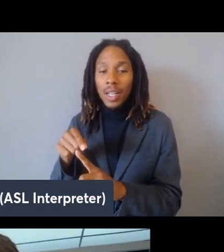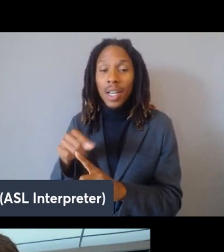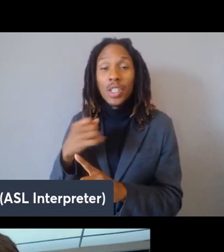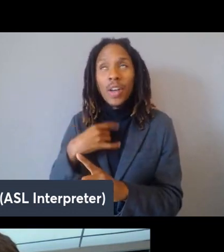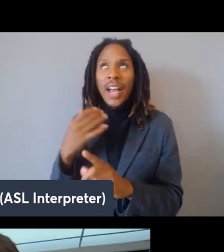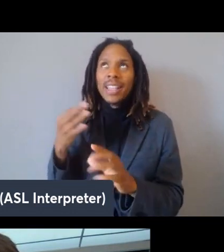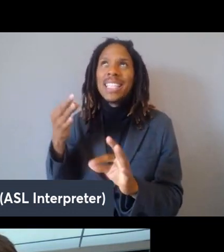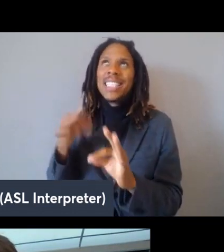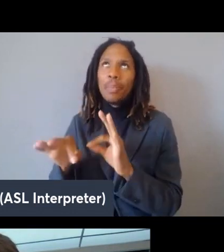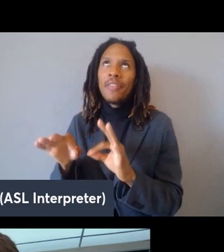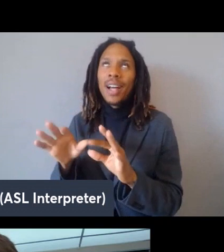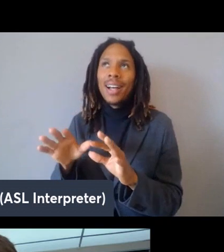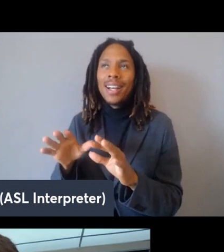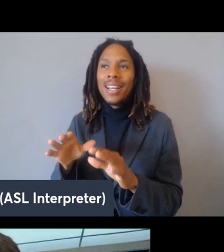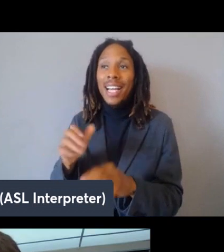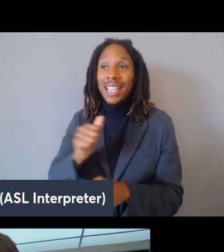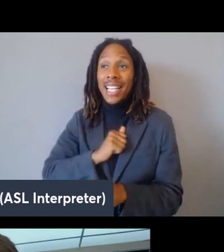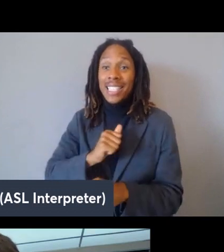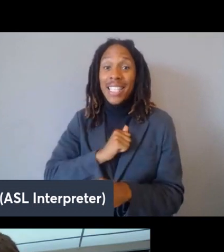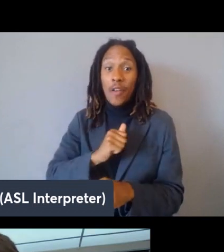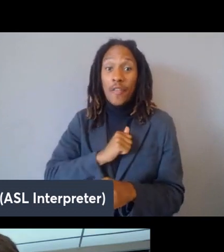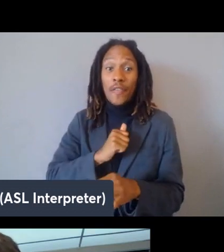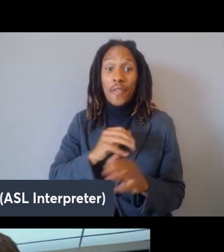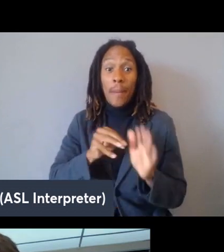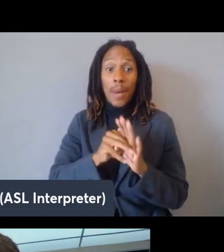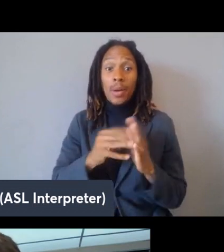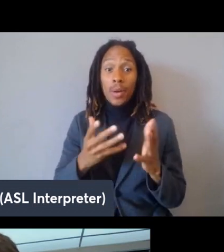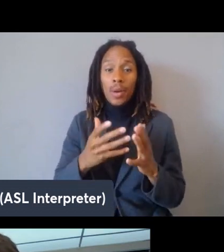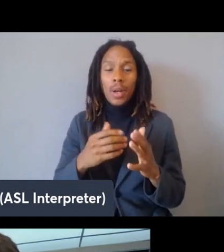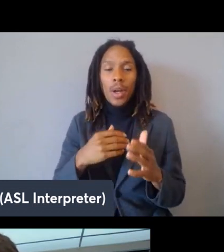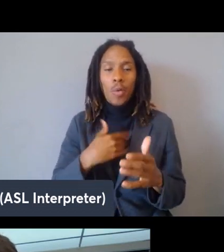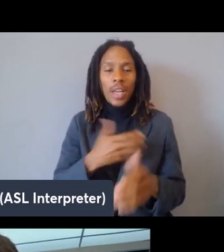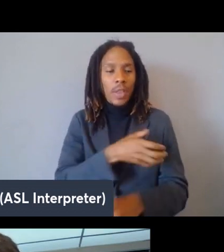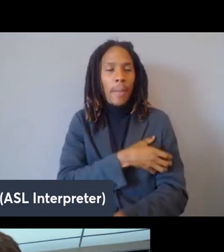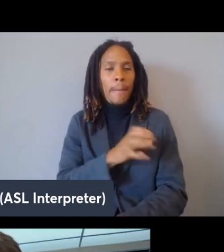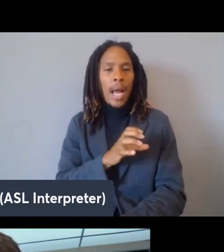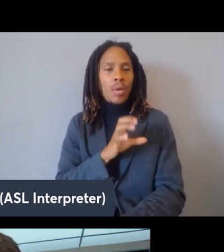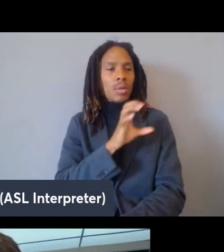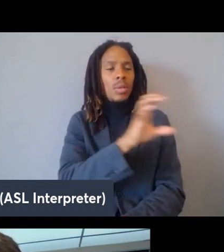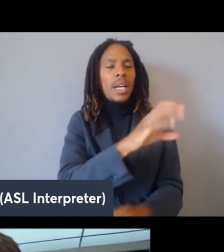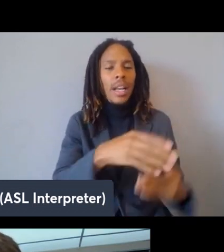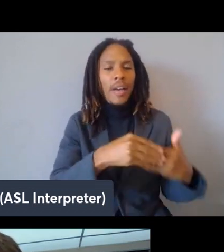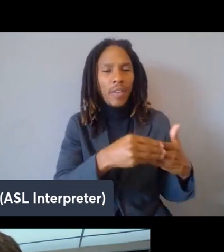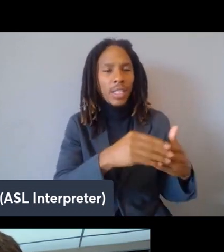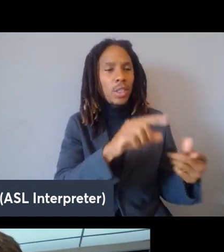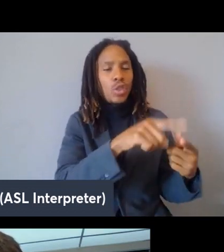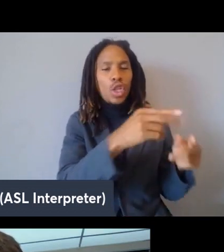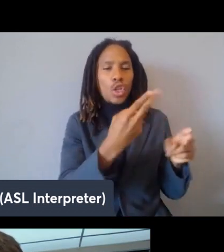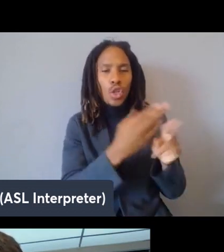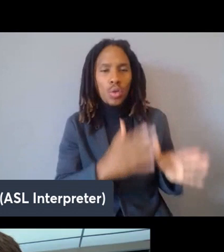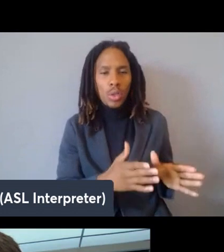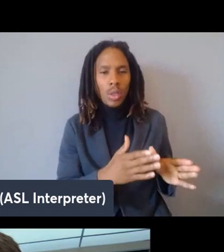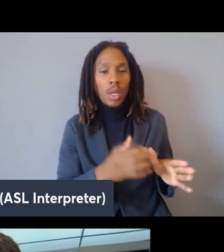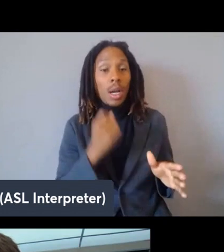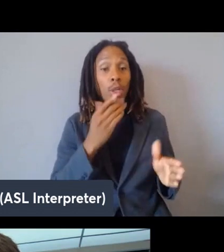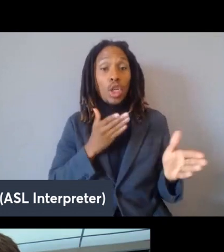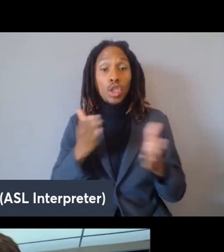the self model is where we give the power and the flexibility of the orchestration to the user. Whereas in the service model, it again goes back